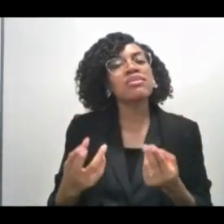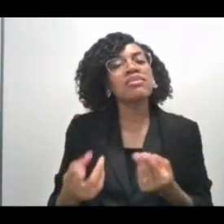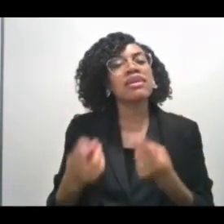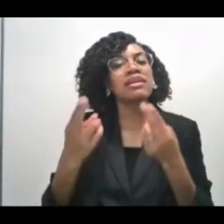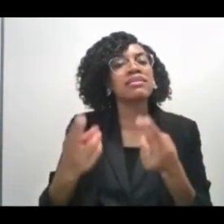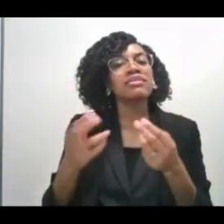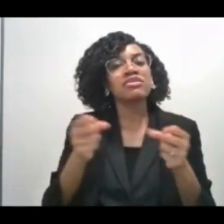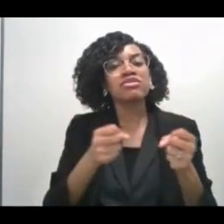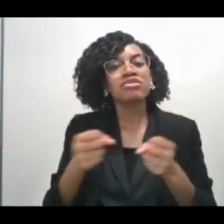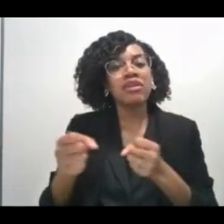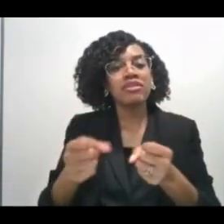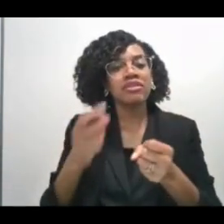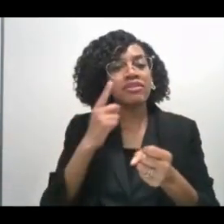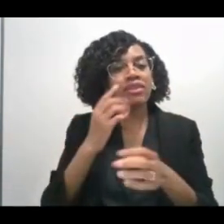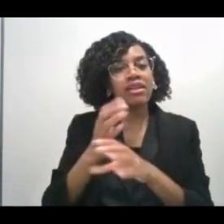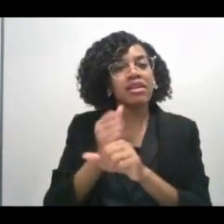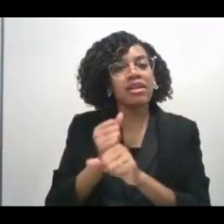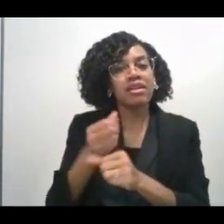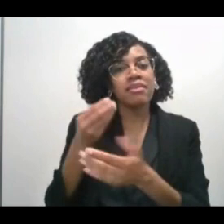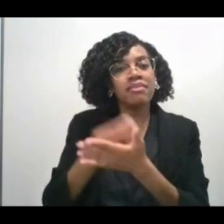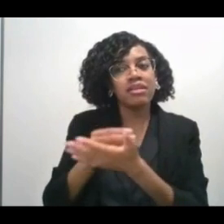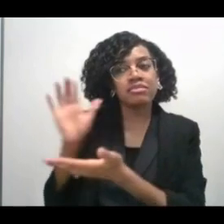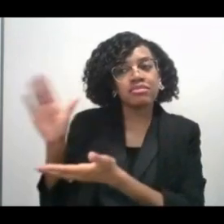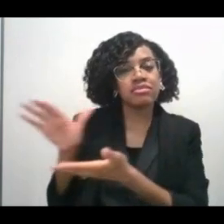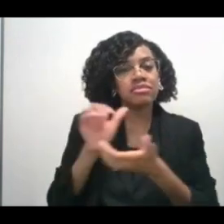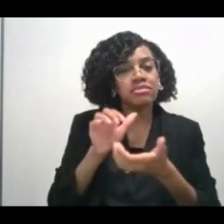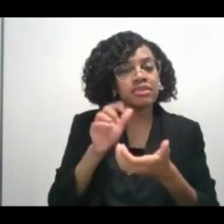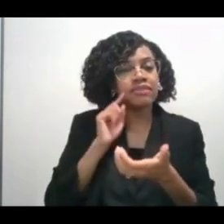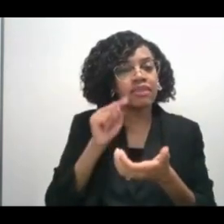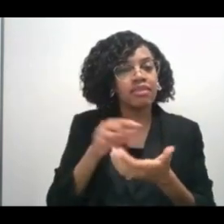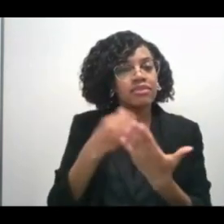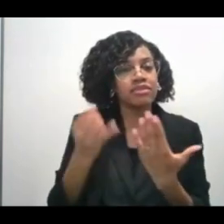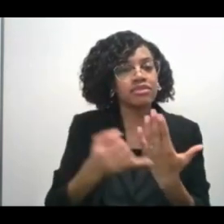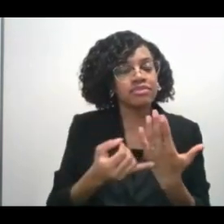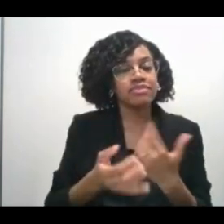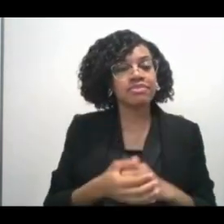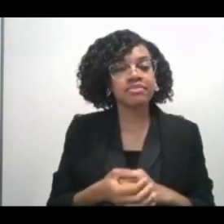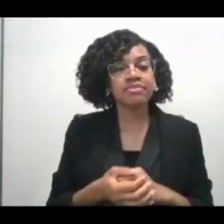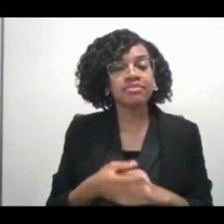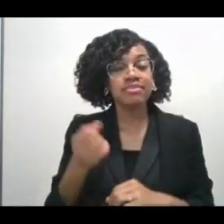funded. A lot of that focuses on how to involve community, it's